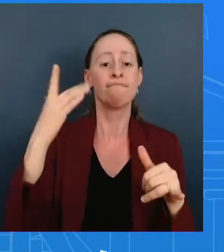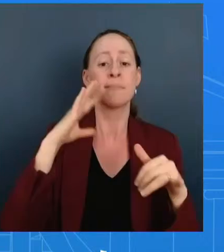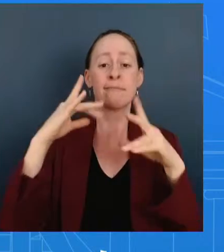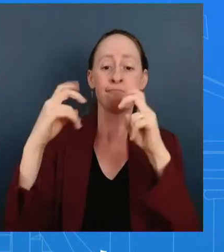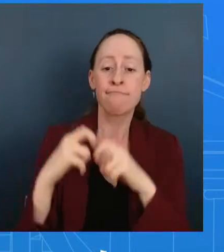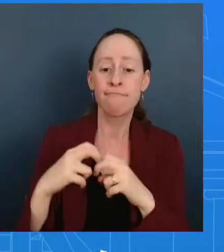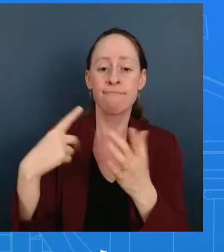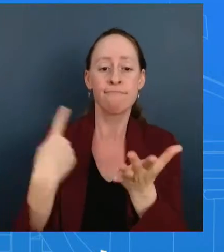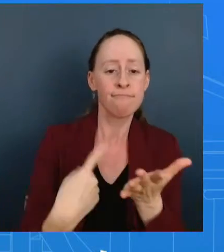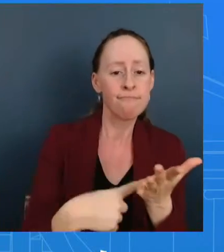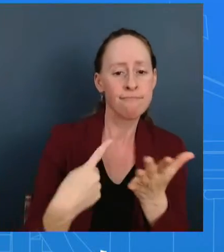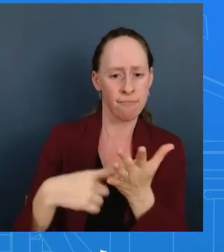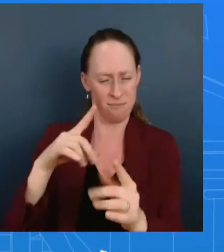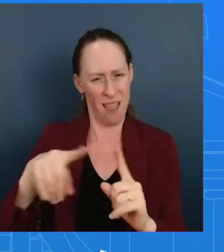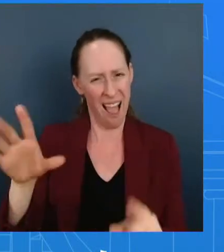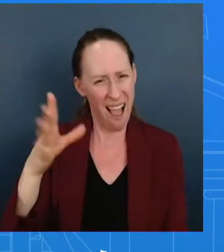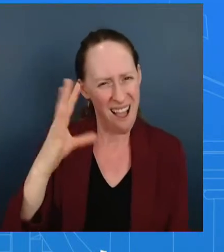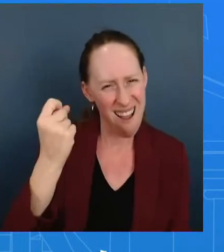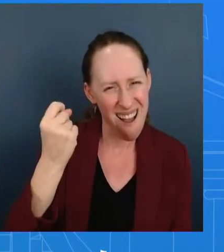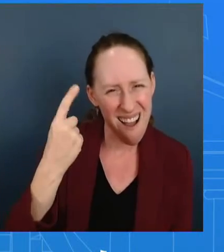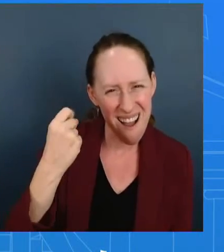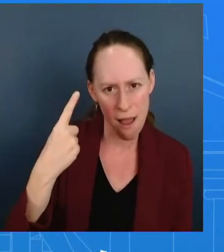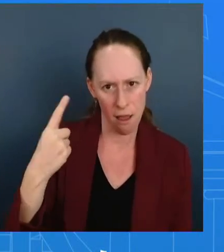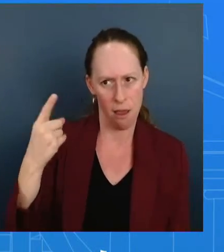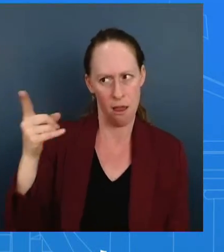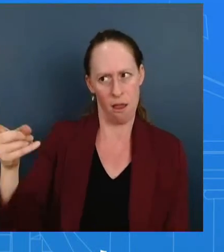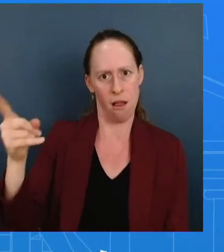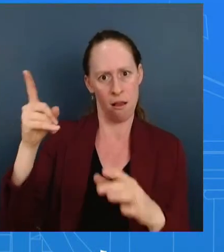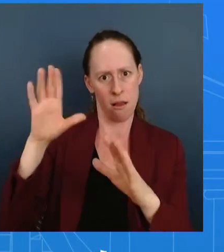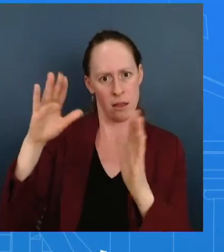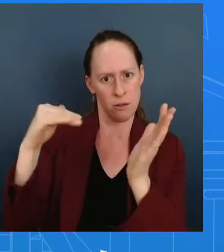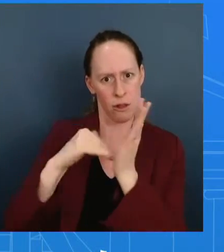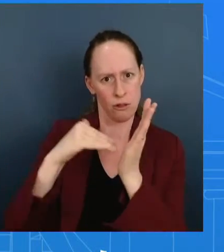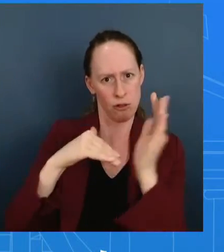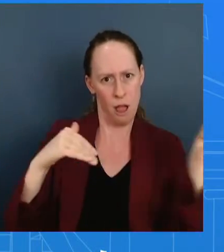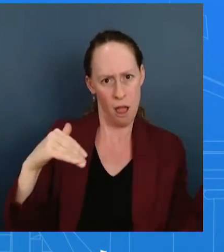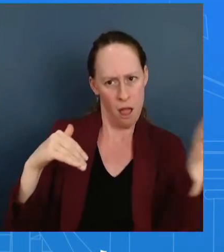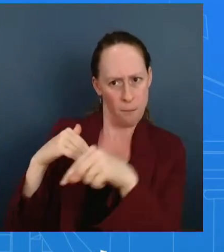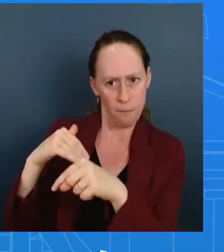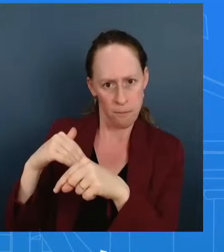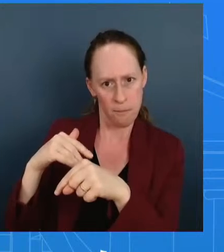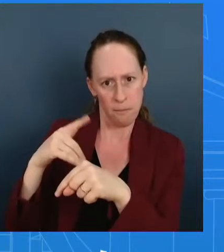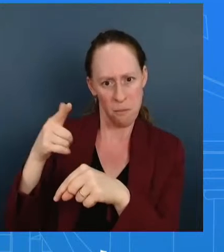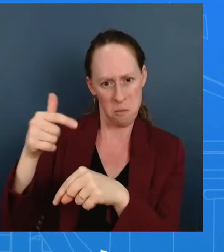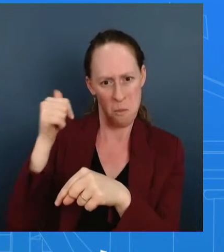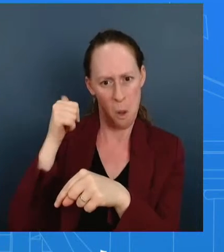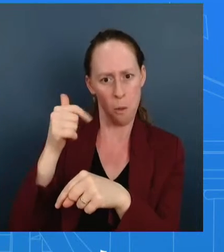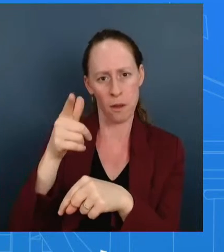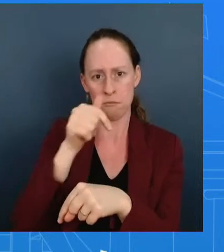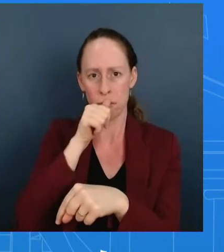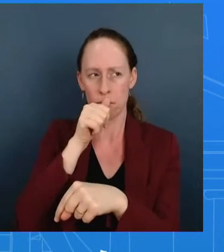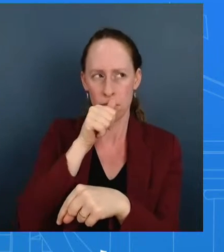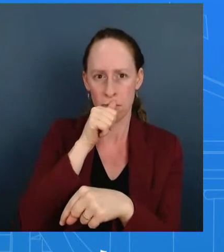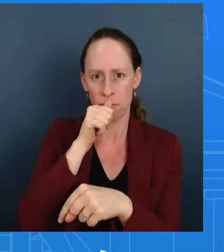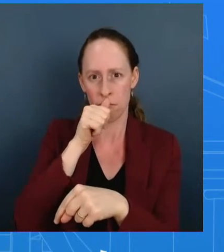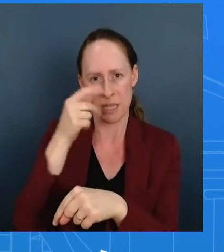to evaluate the president -- Ms. Jean-Pierre: I understand. The Press: -- or if he was consulting on the president's health. So, what, then, was that meeting about? Ms. Jean-Pierre: And I will say that Dr. O'Connor